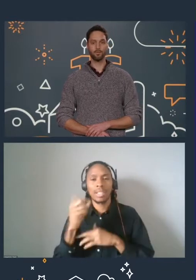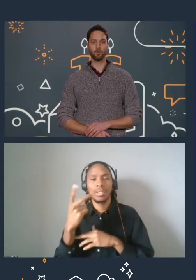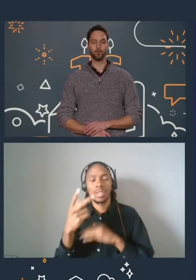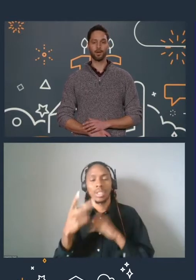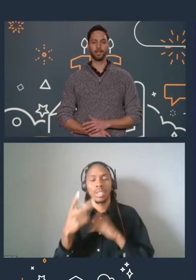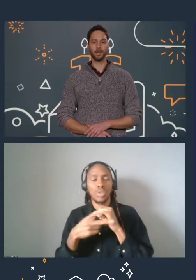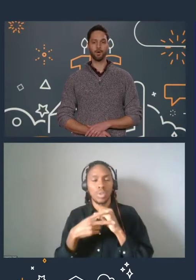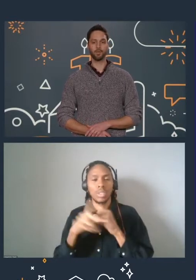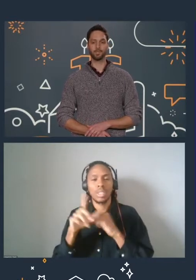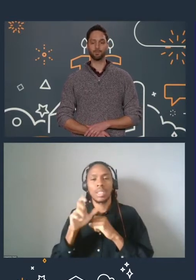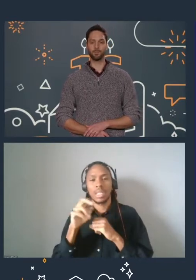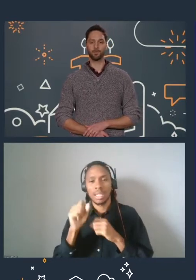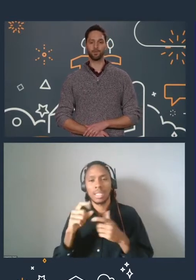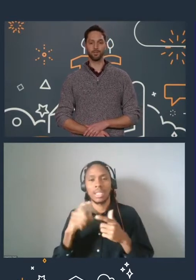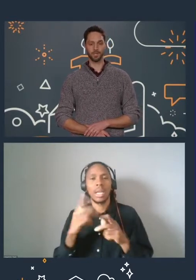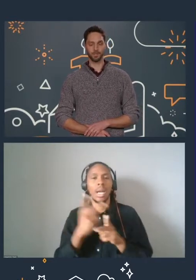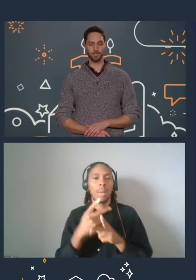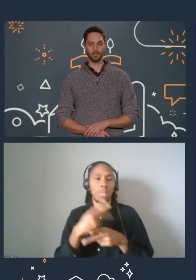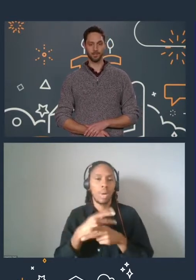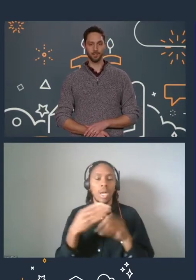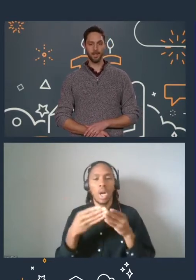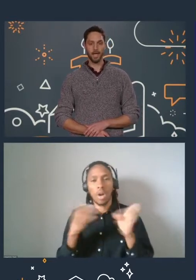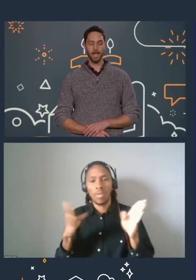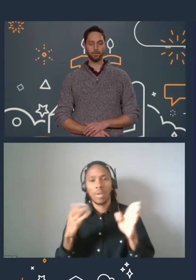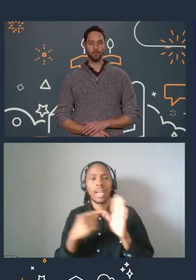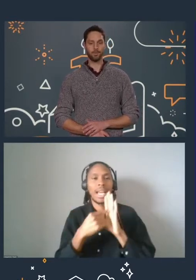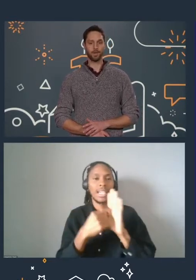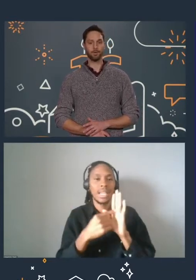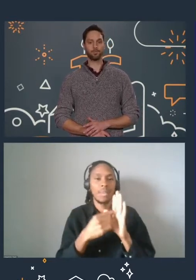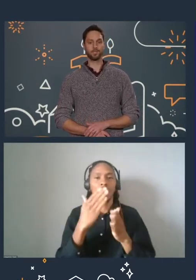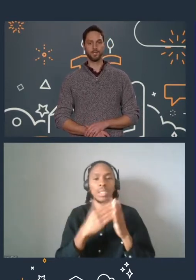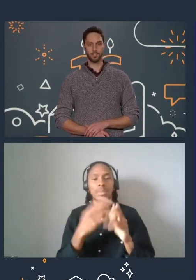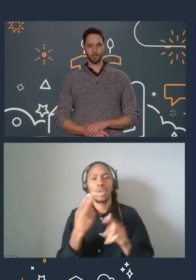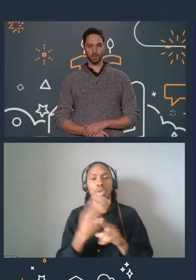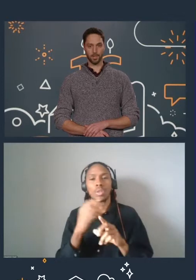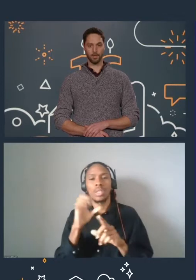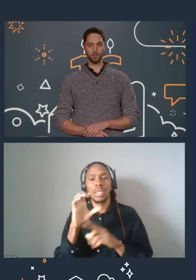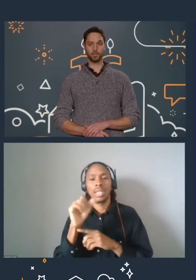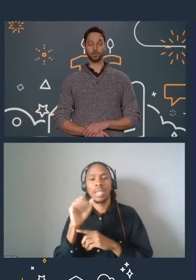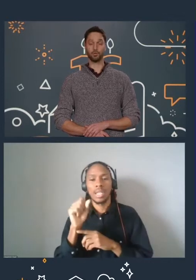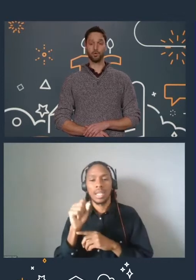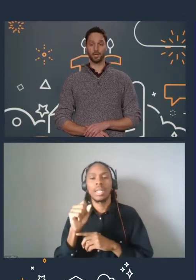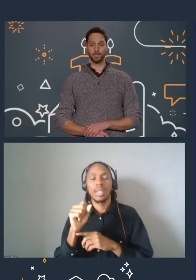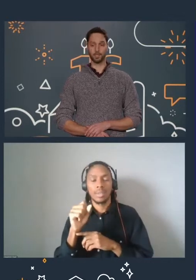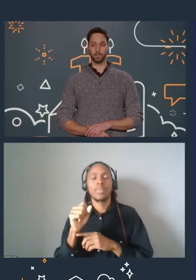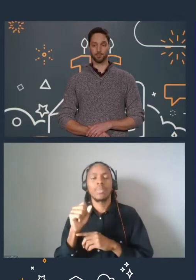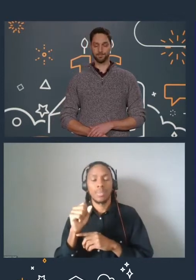followed by a demo and some popular use cases. And we'll wrap up our presentation today with a short Q&A session.